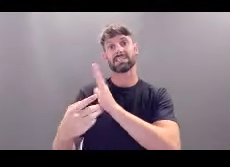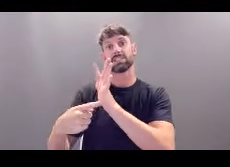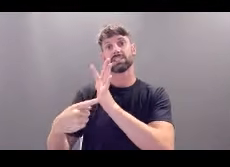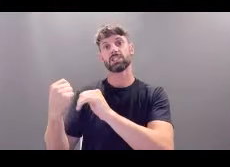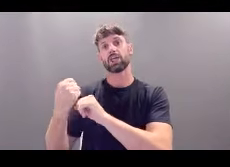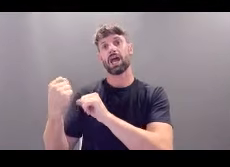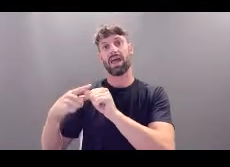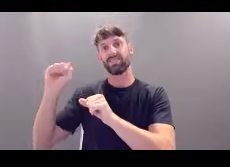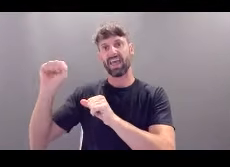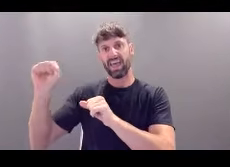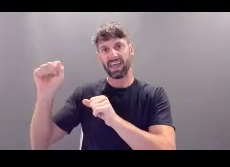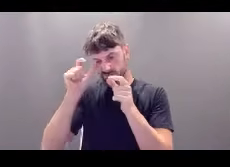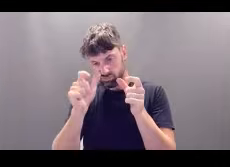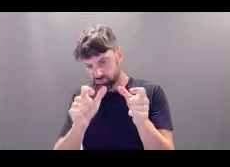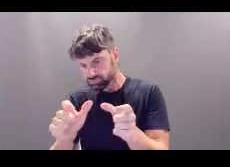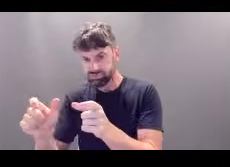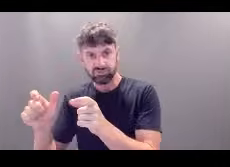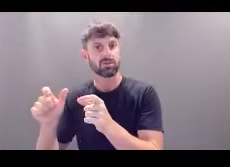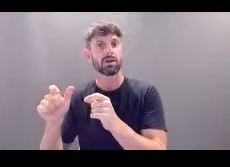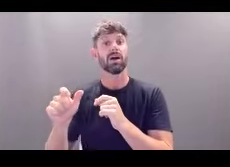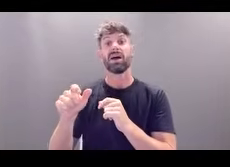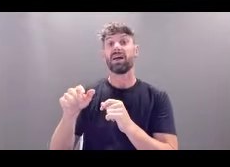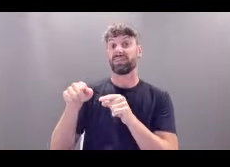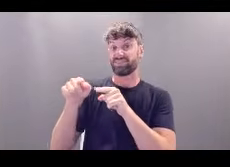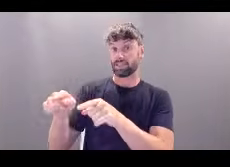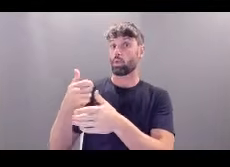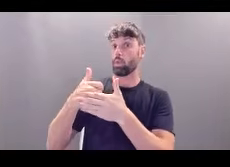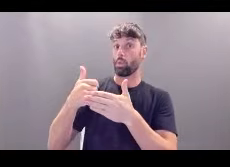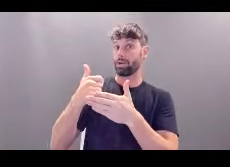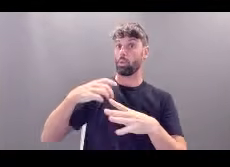Australia are considered higher risk, and we also